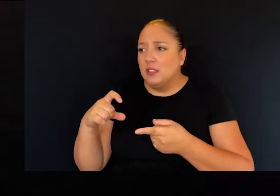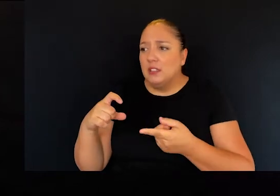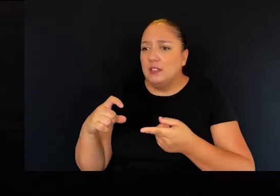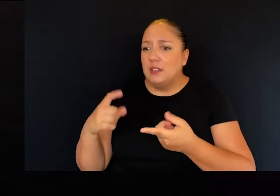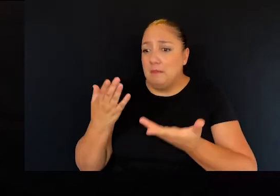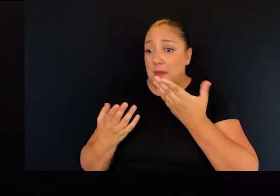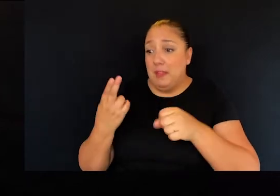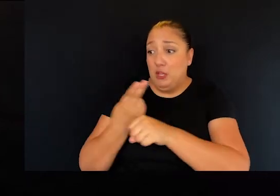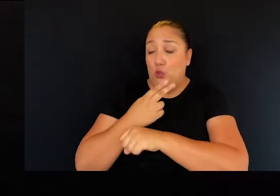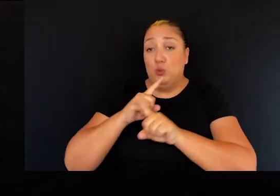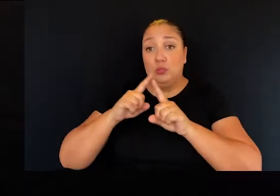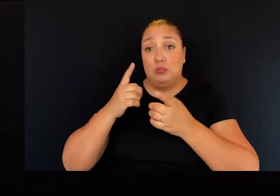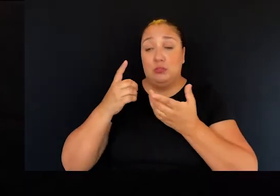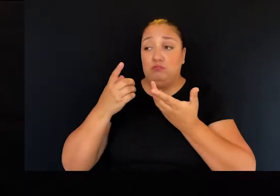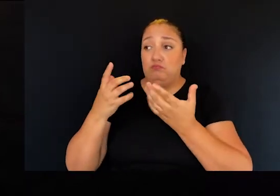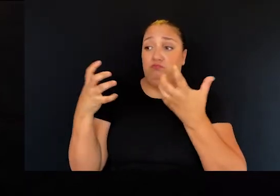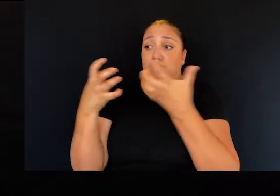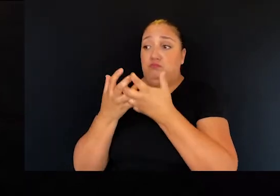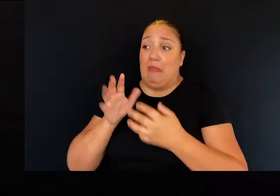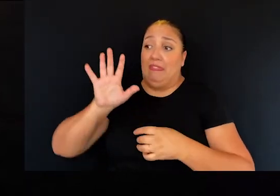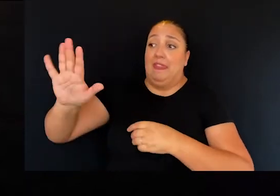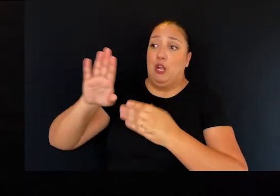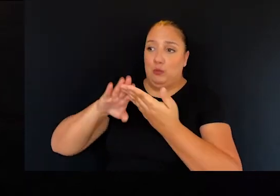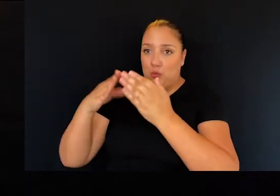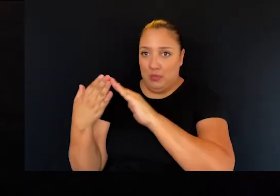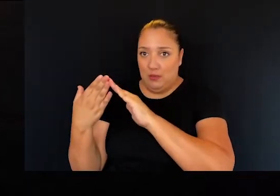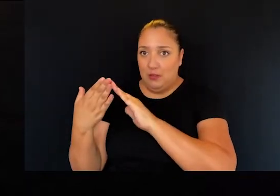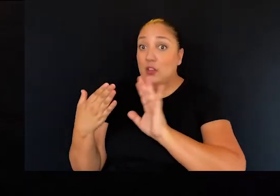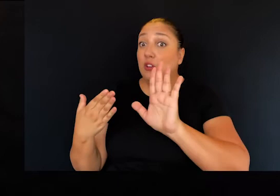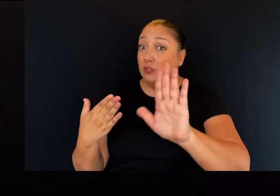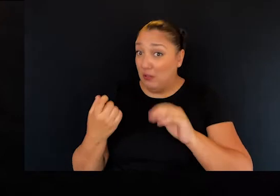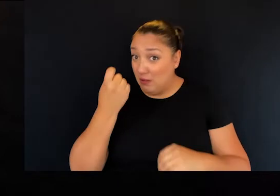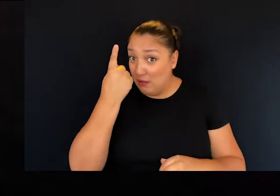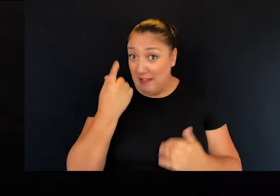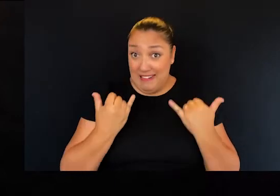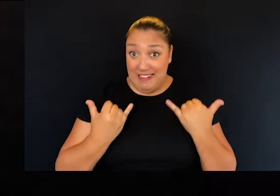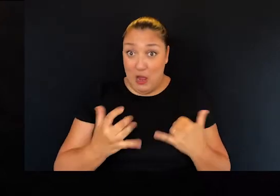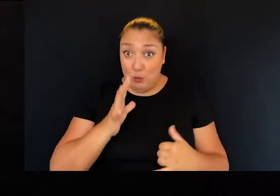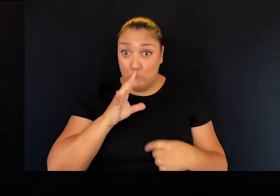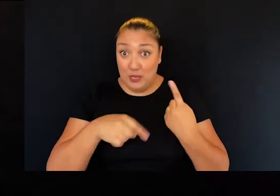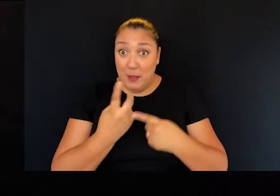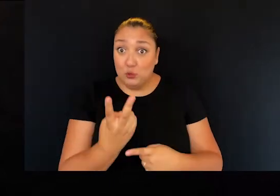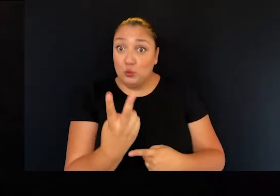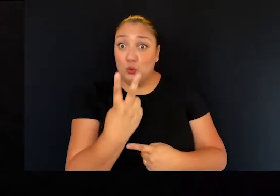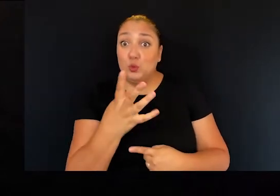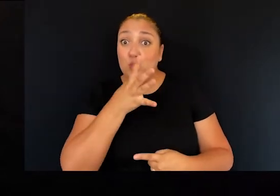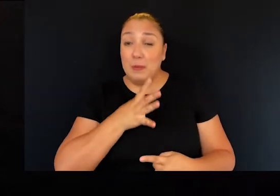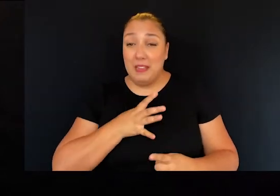However, we're now talking about two women who are also black and they are also being criticized